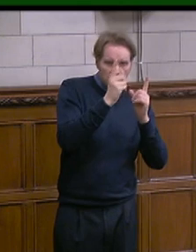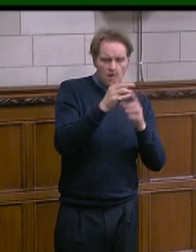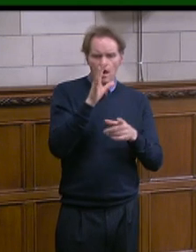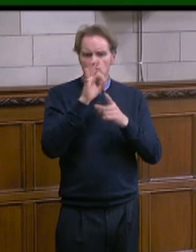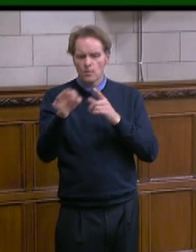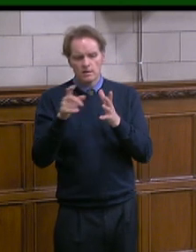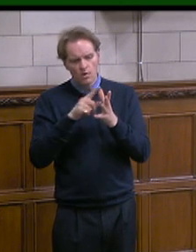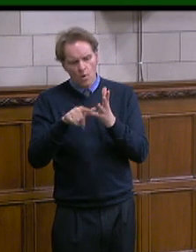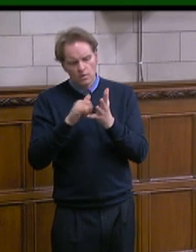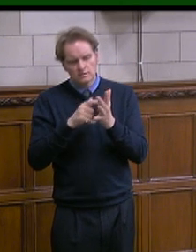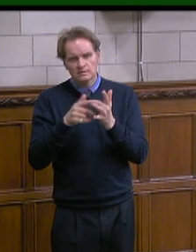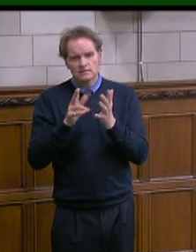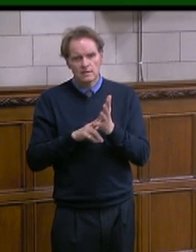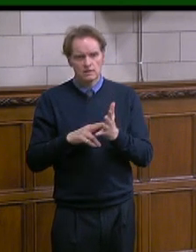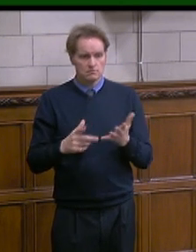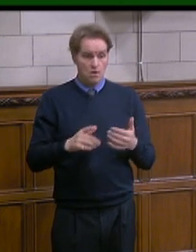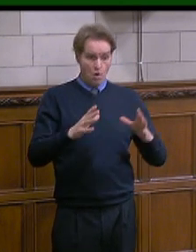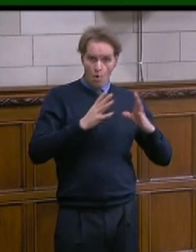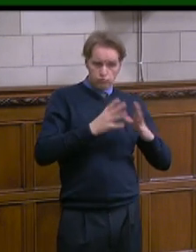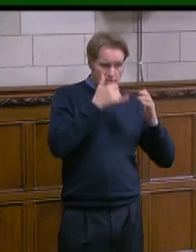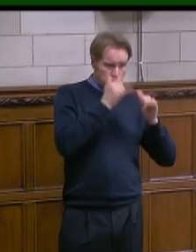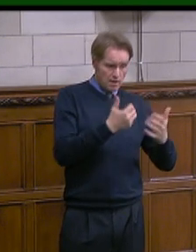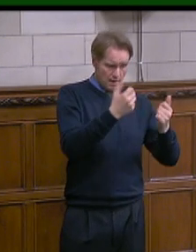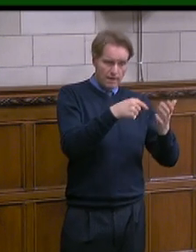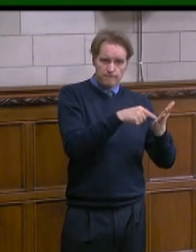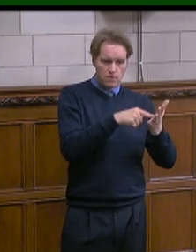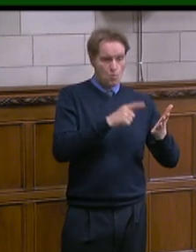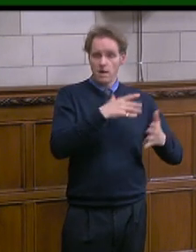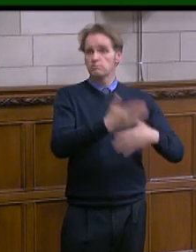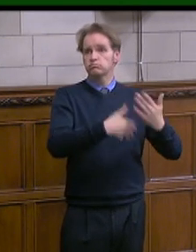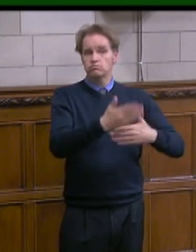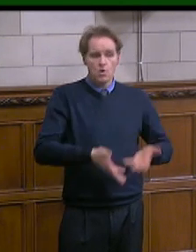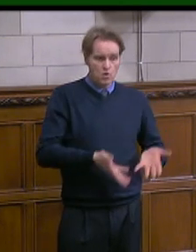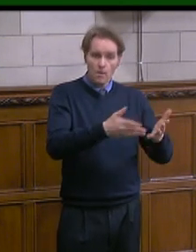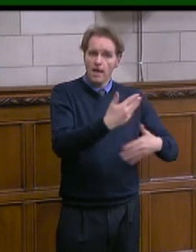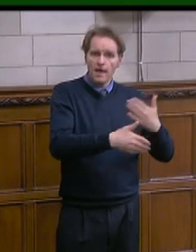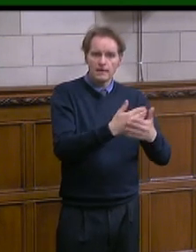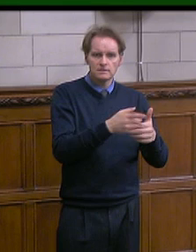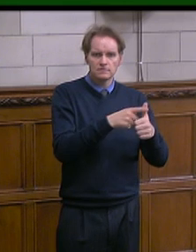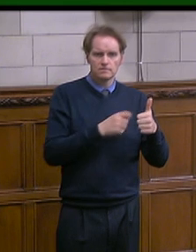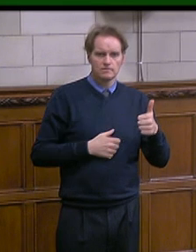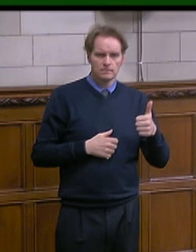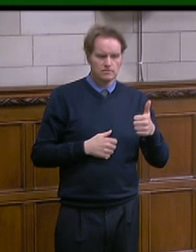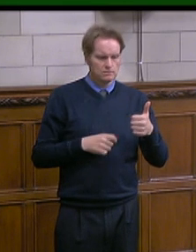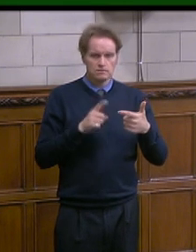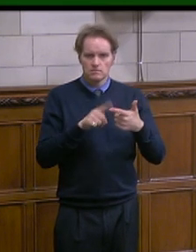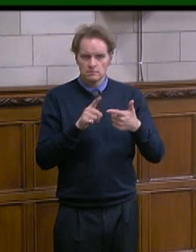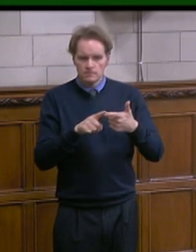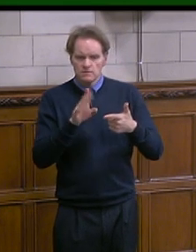GCSE, why not authorise it? Why encourage schools to teach BSL without affording them the chance to benchmark their